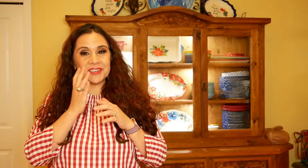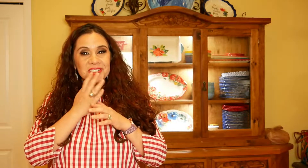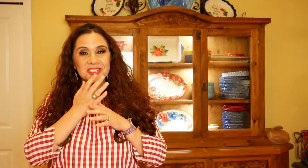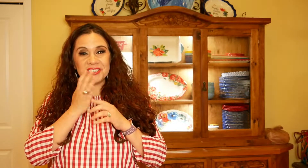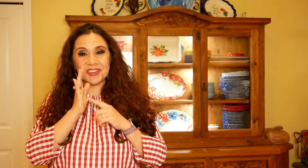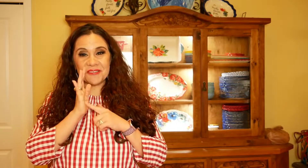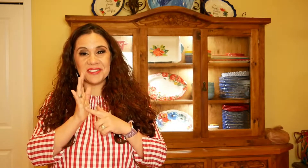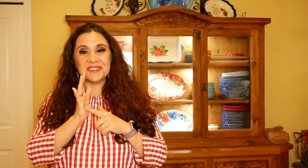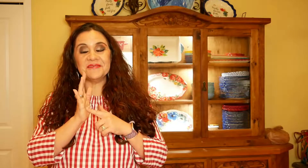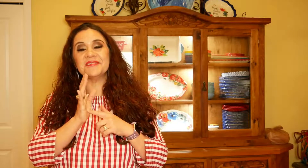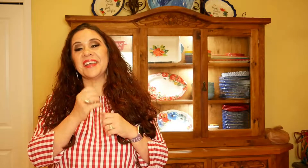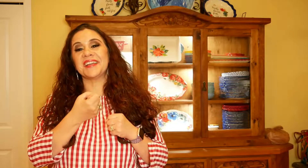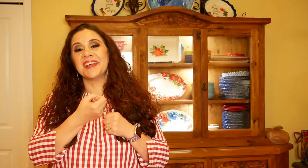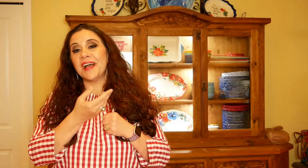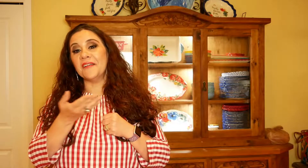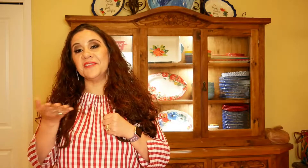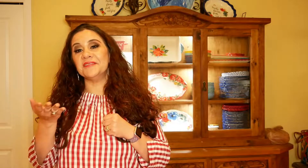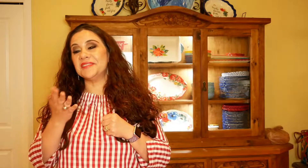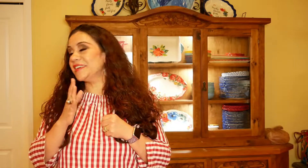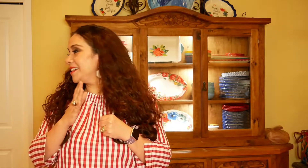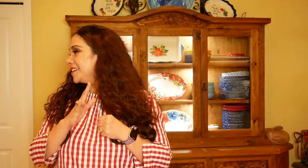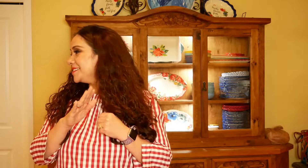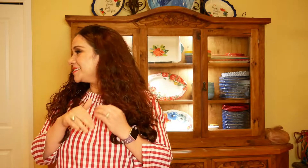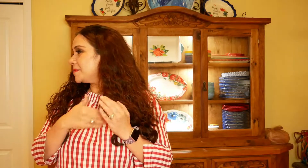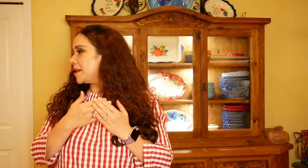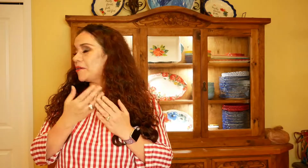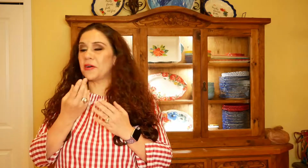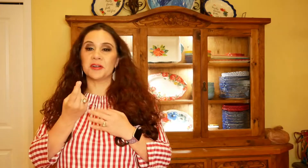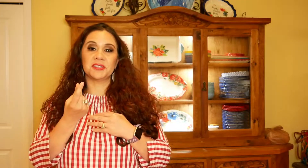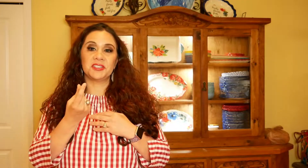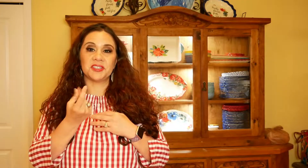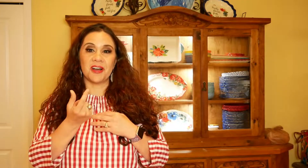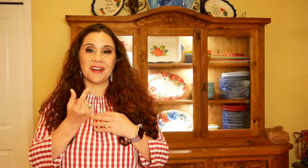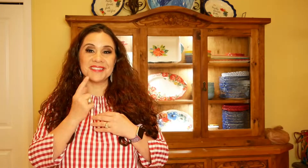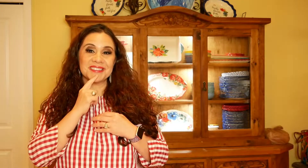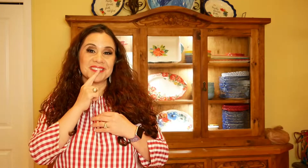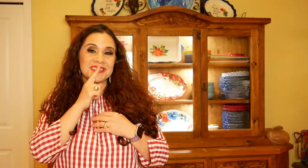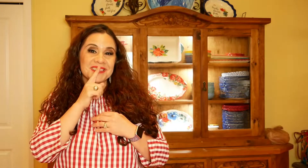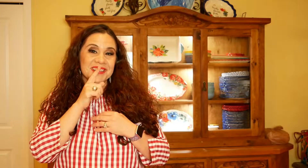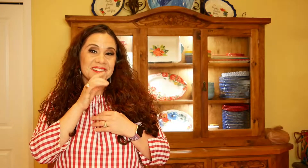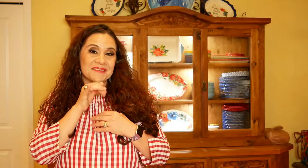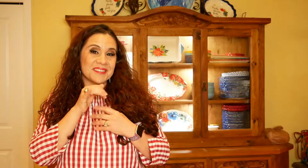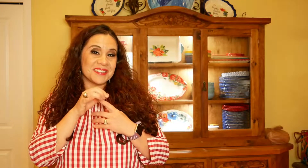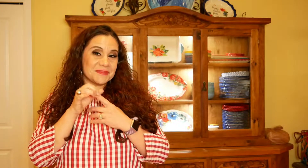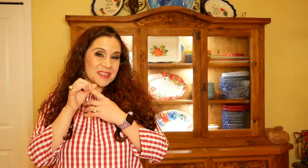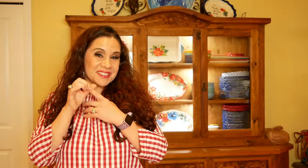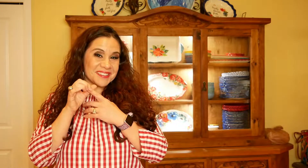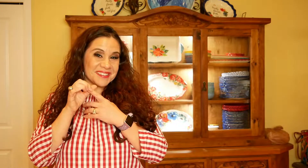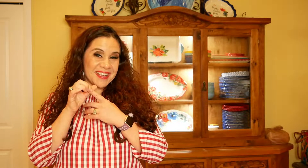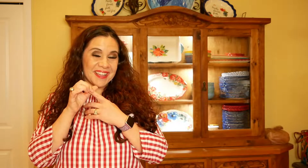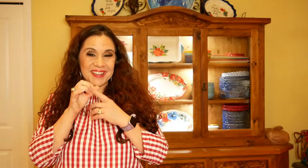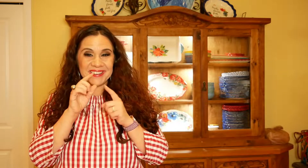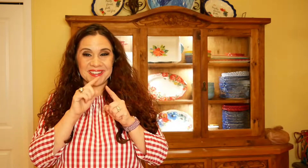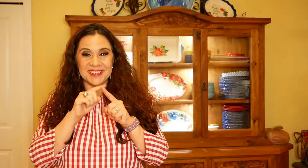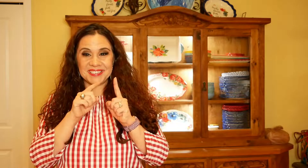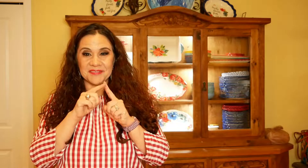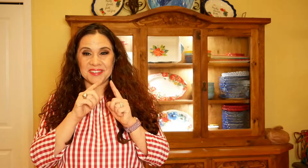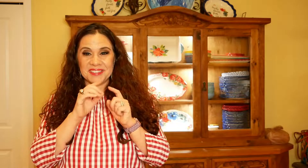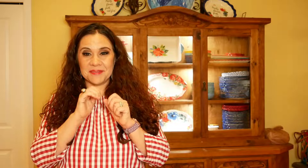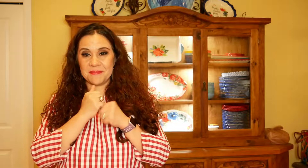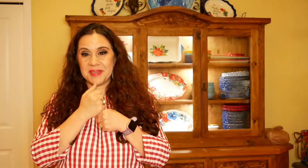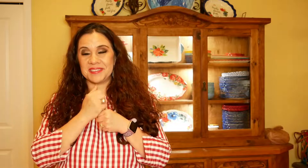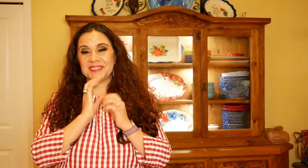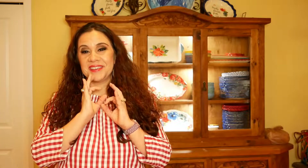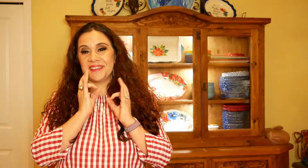to show you like a few things about our dogs that's really special and different that makes